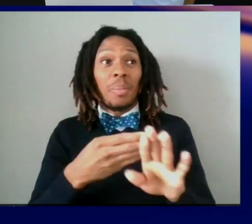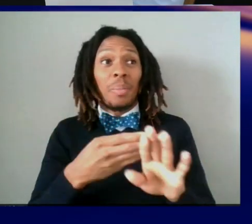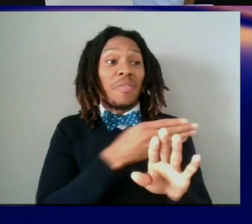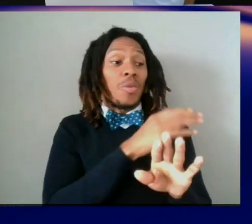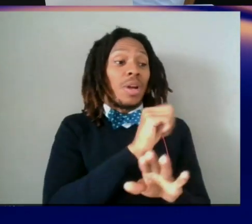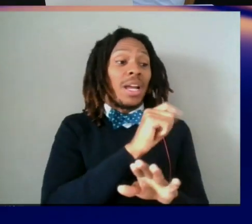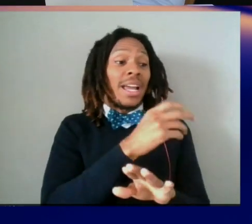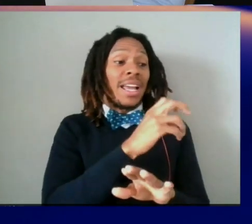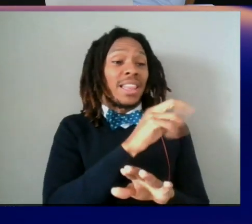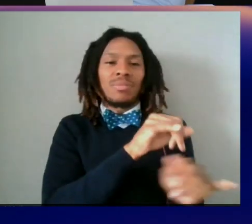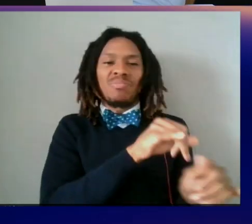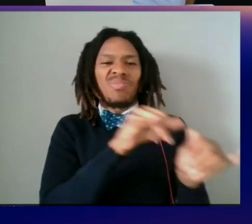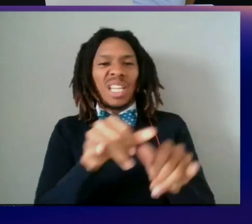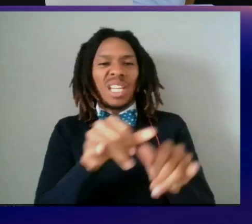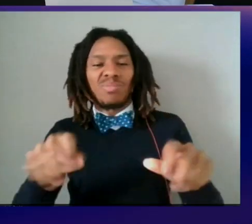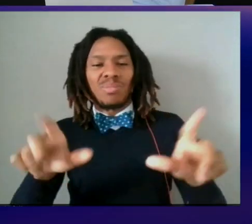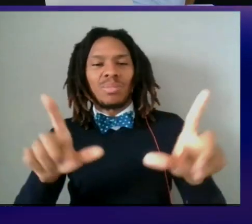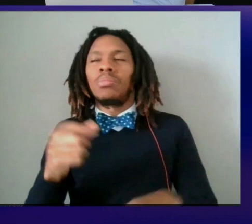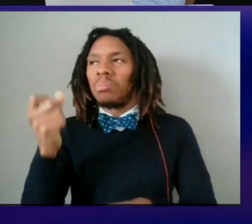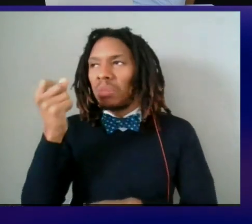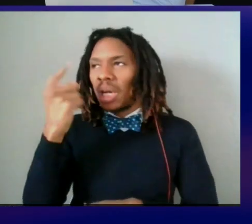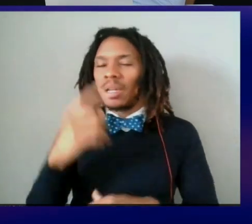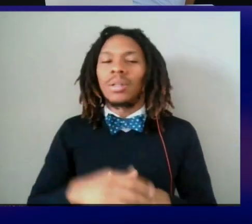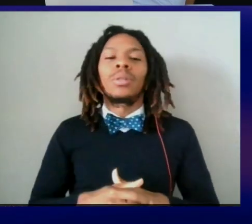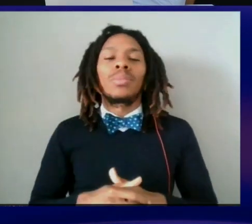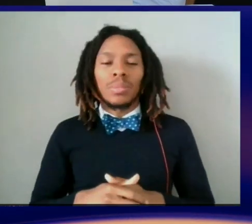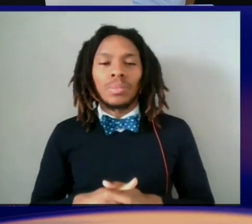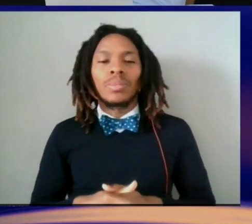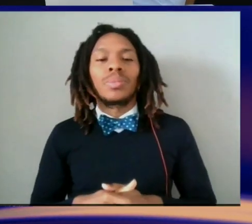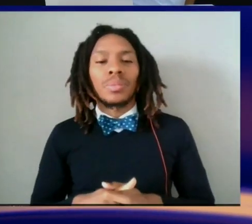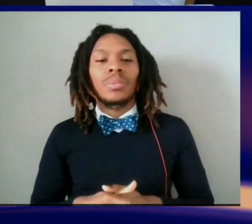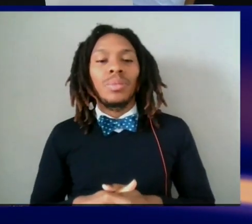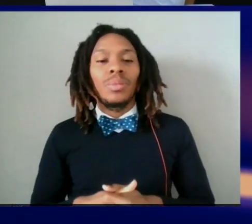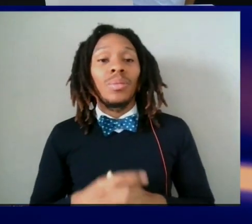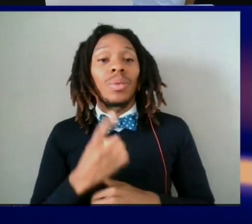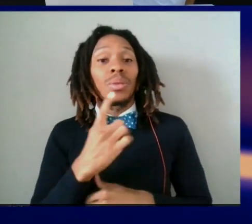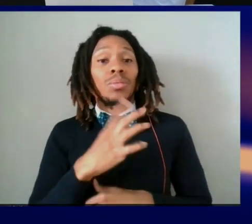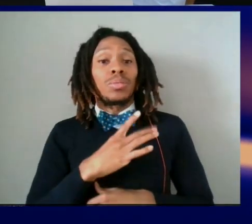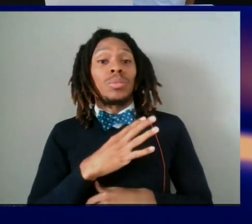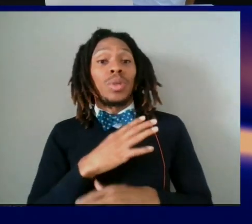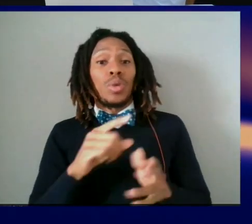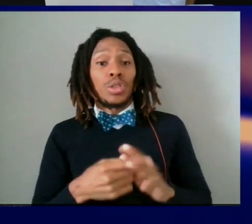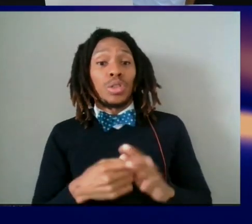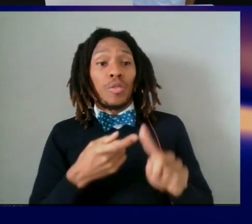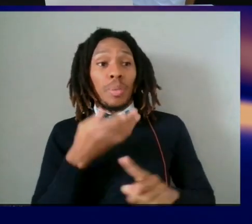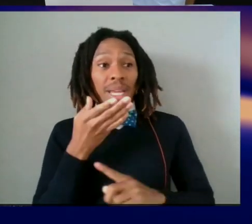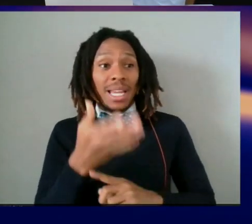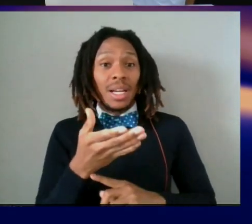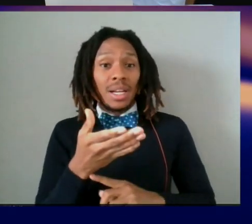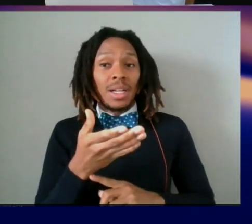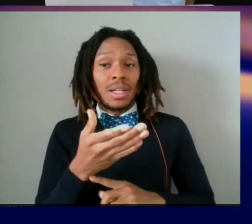[Kyle] Got it. And so what's really powerful is we can start from here, load our data into spice